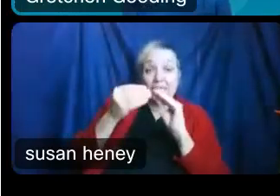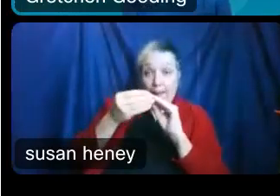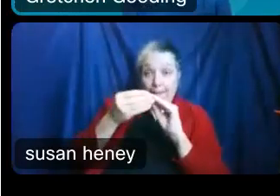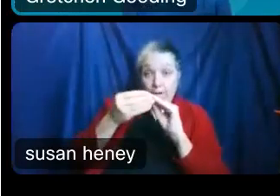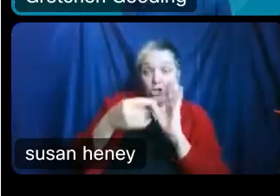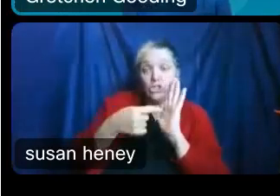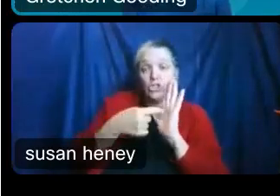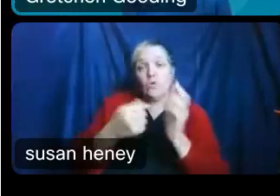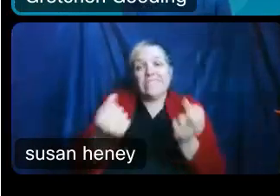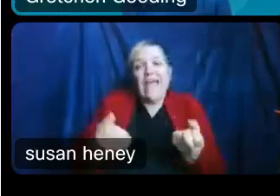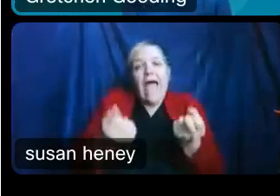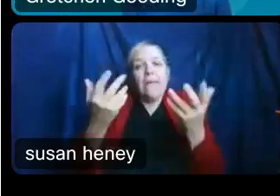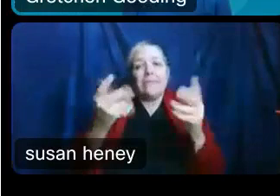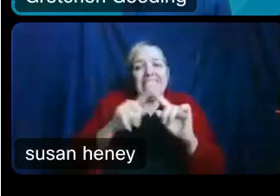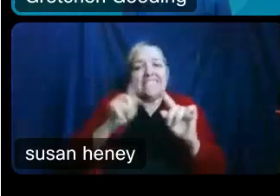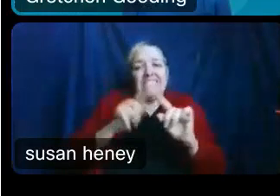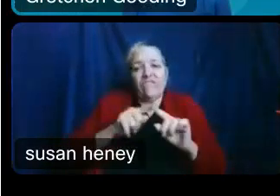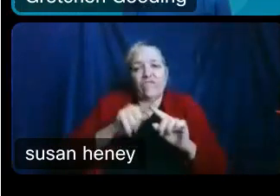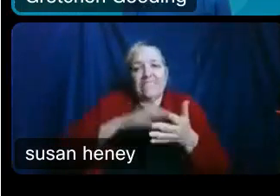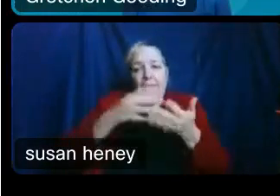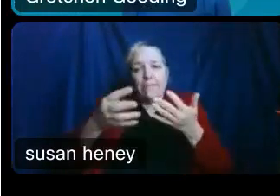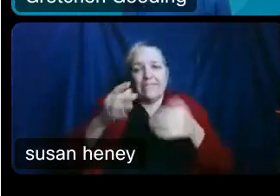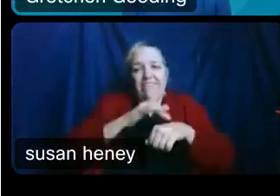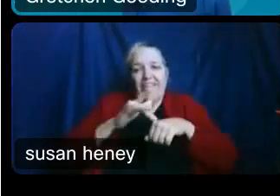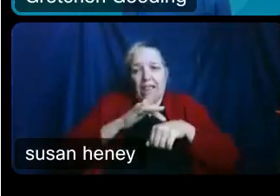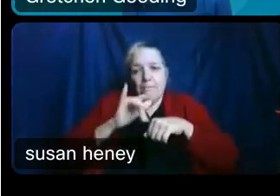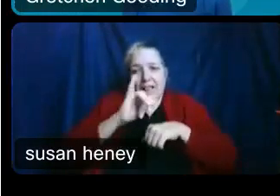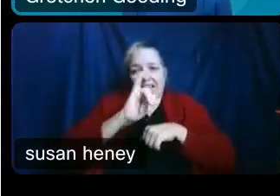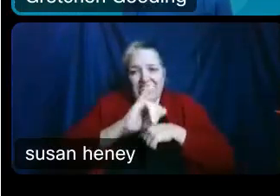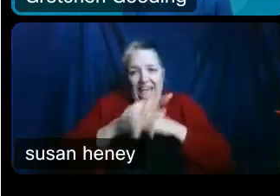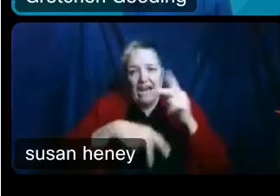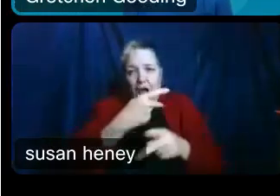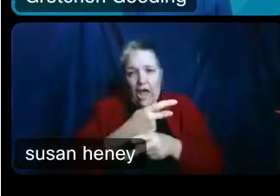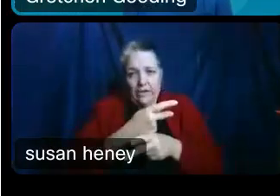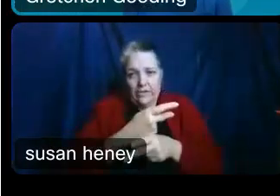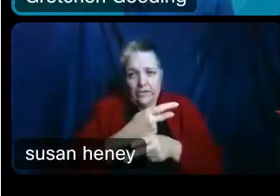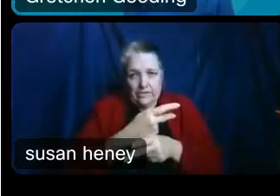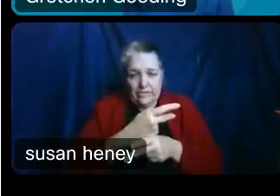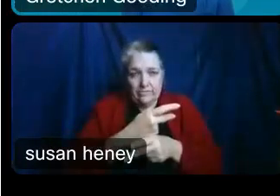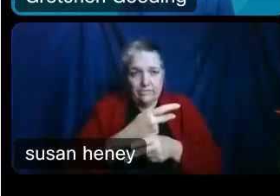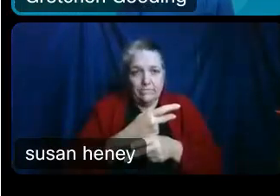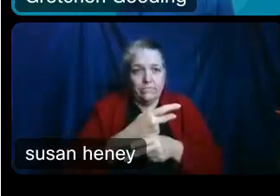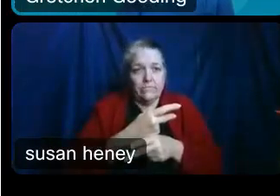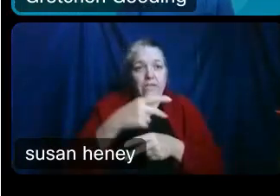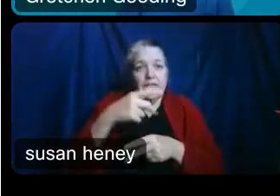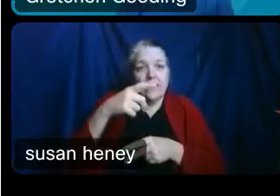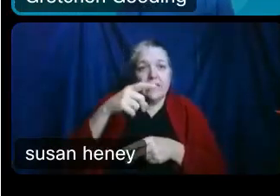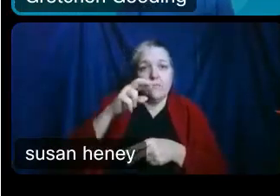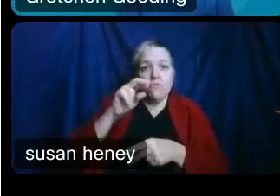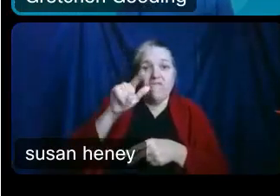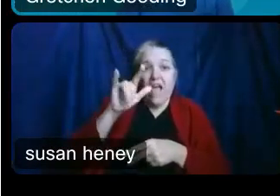tables are available for that type. Data profiles show both estimates and percentages for a